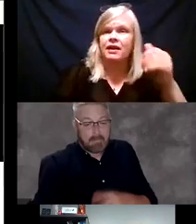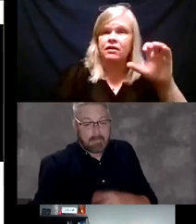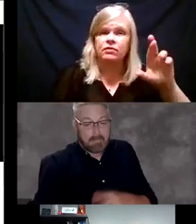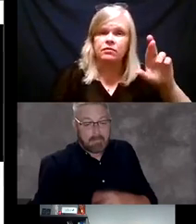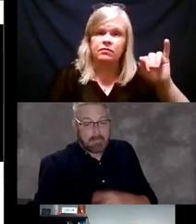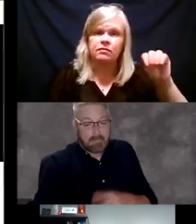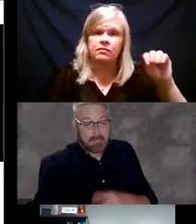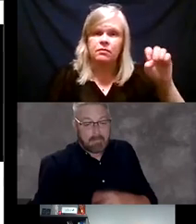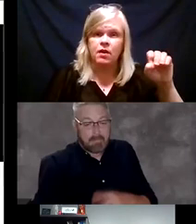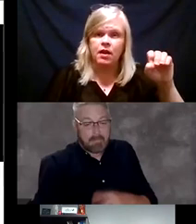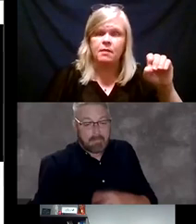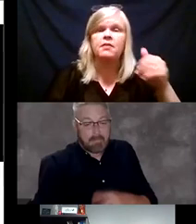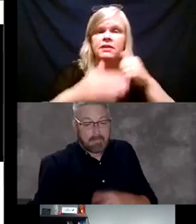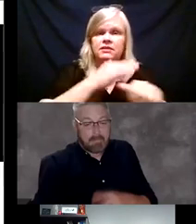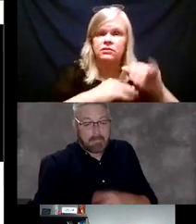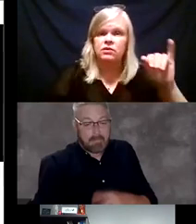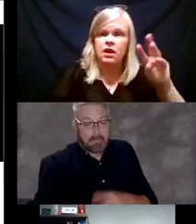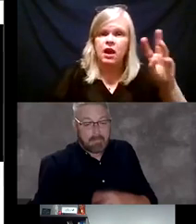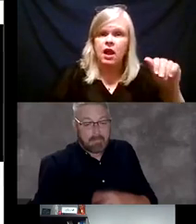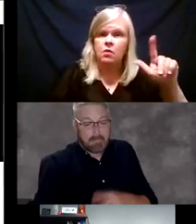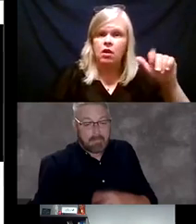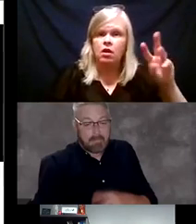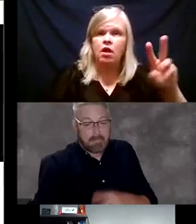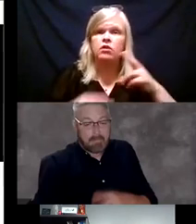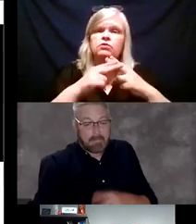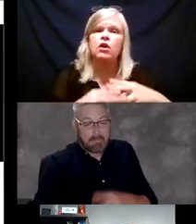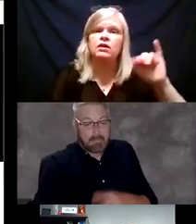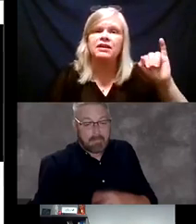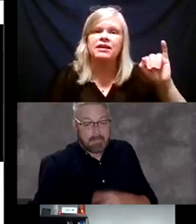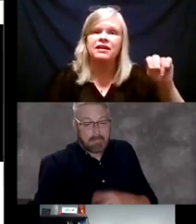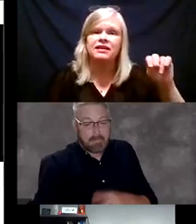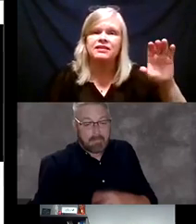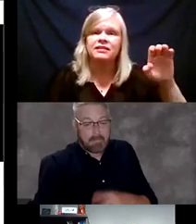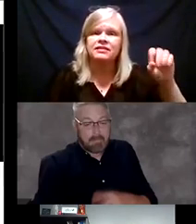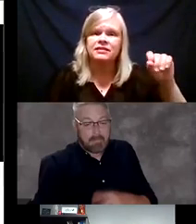EXISTS UNDER IOWA LAW IS INCEST. UNFORTUNATELY WE SEE QUITE A BIT